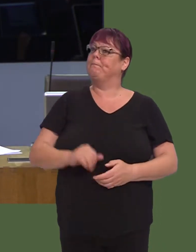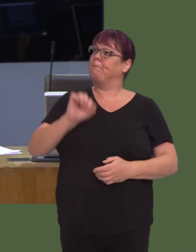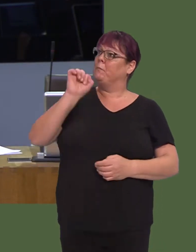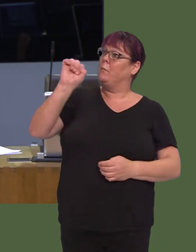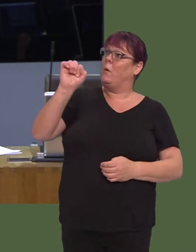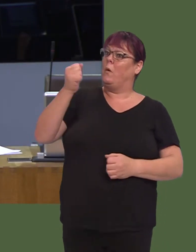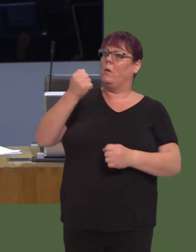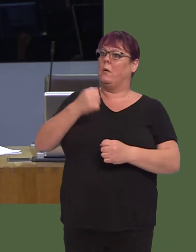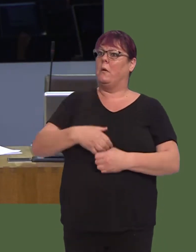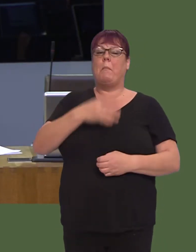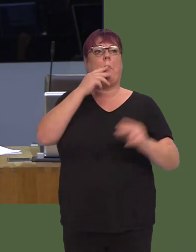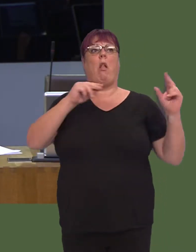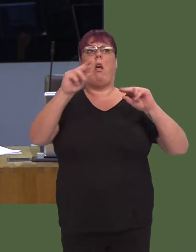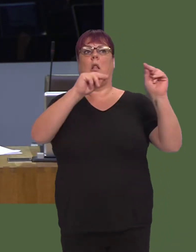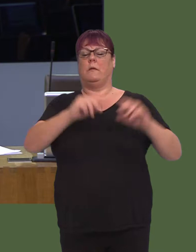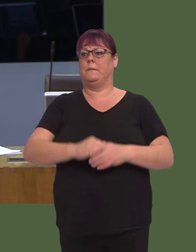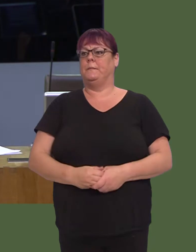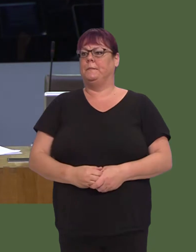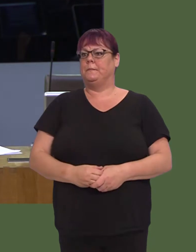Now, your Government has talked aboutó[Interruption.]